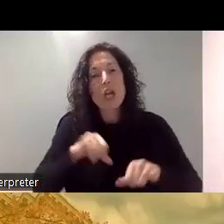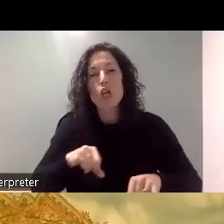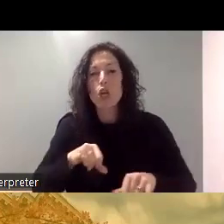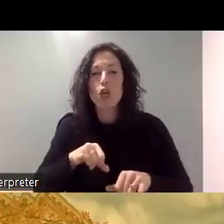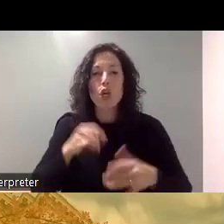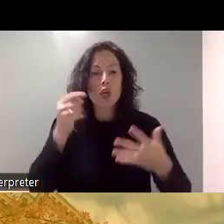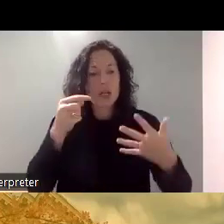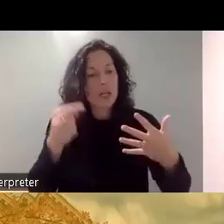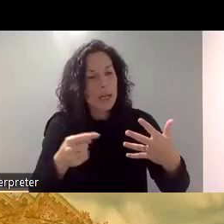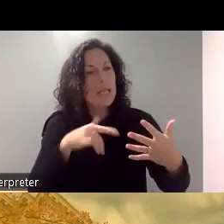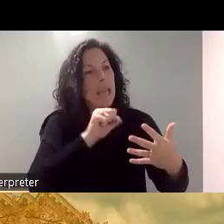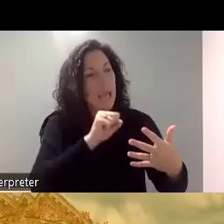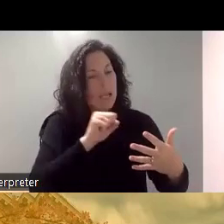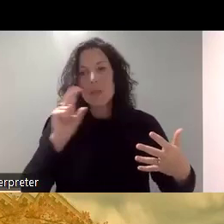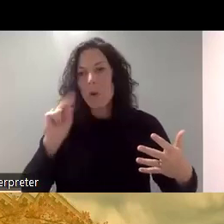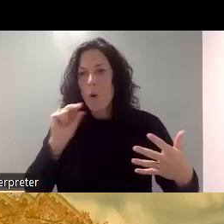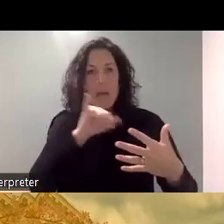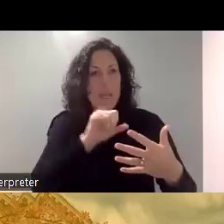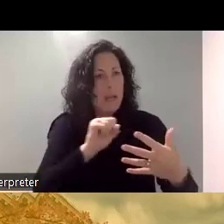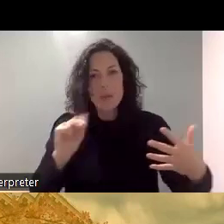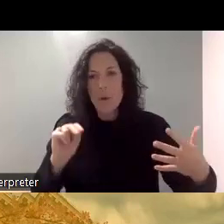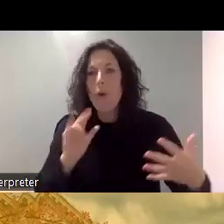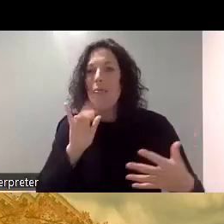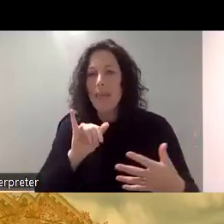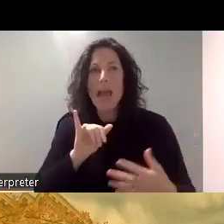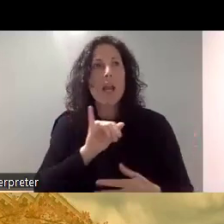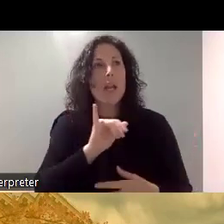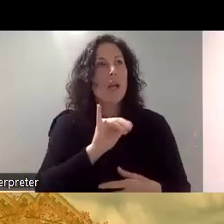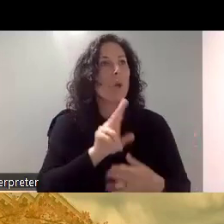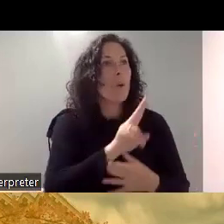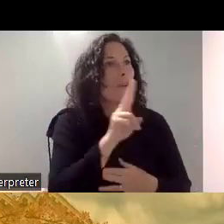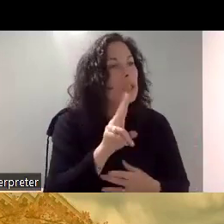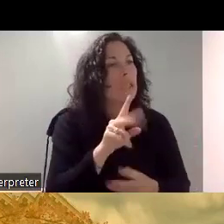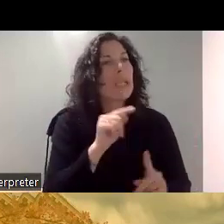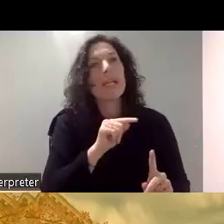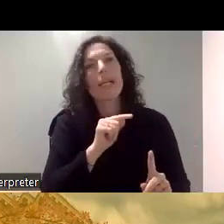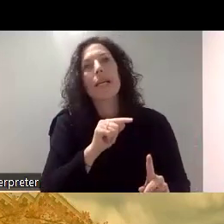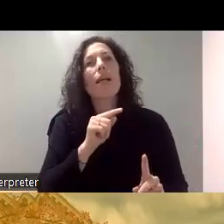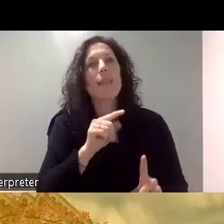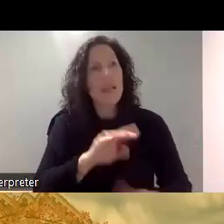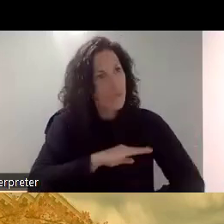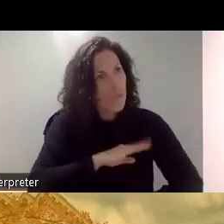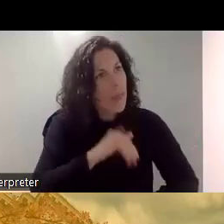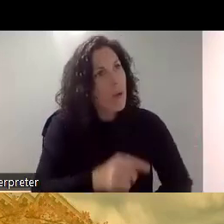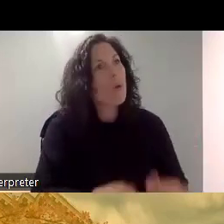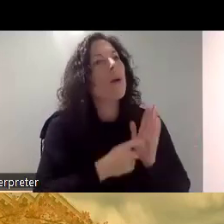yes, this institution, the University of Minnesota meets that requirement, so we can go forward.